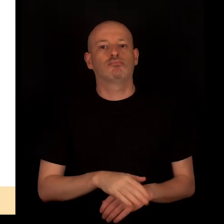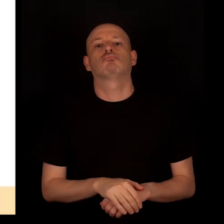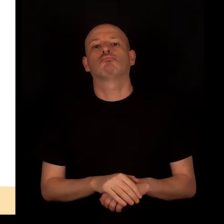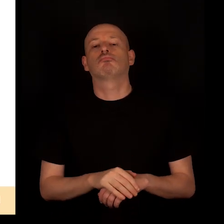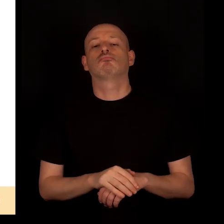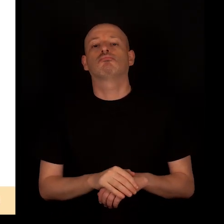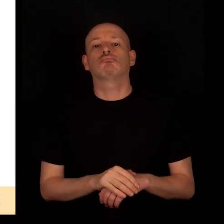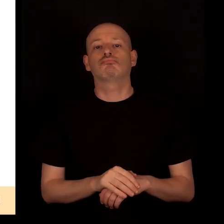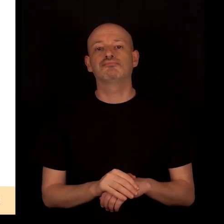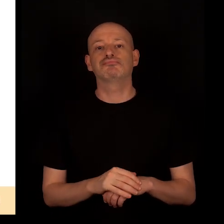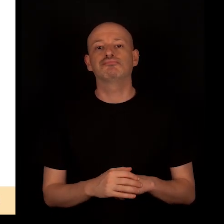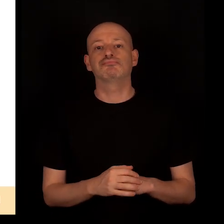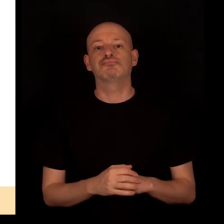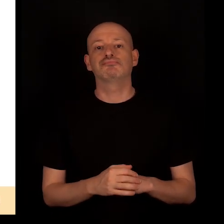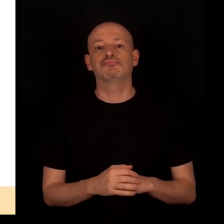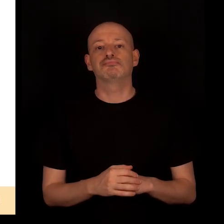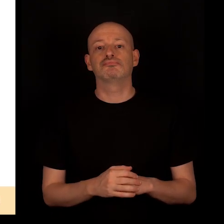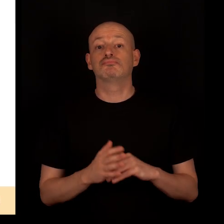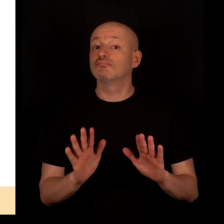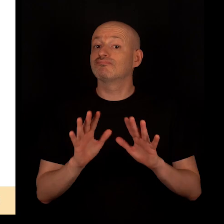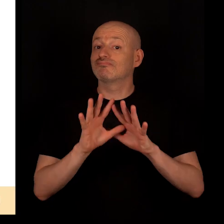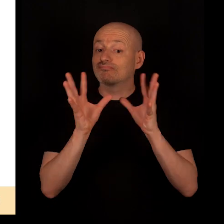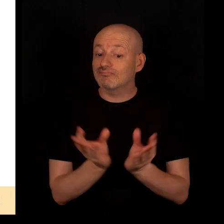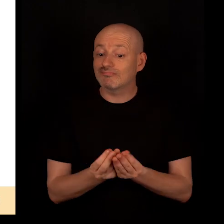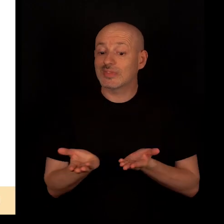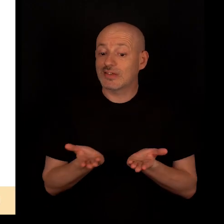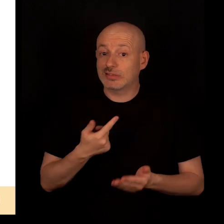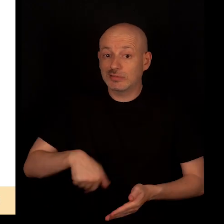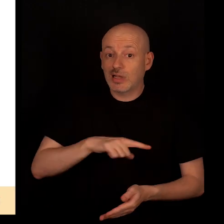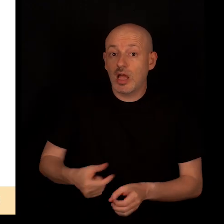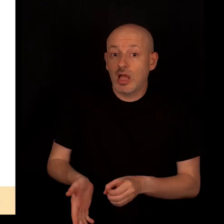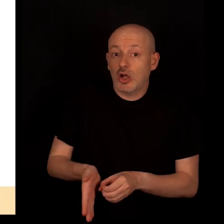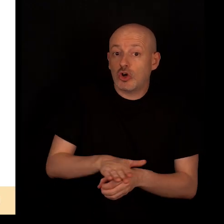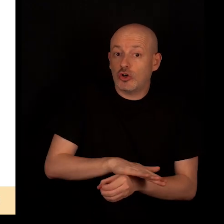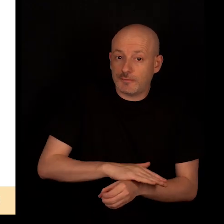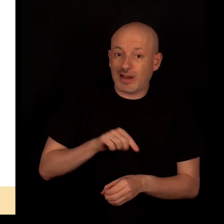to request any extra charges. But for all the services that we cover,